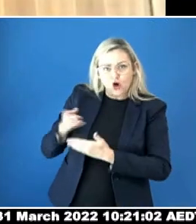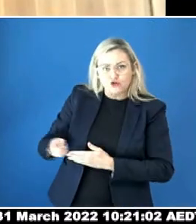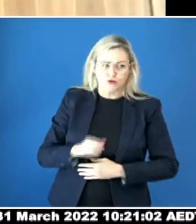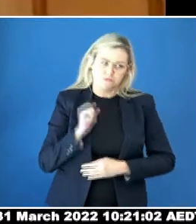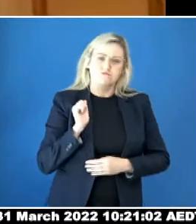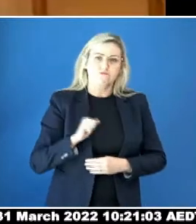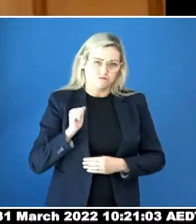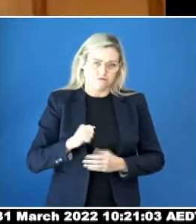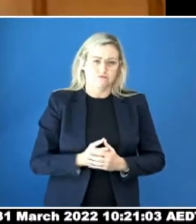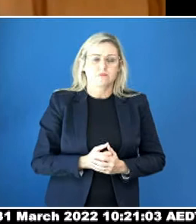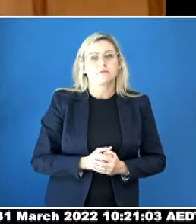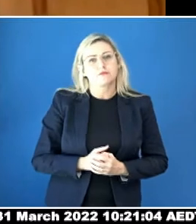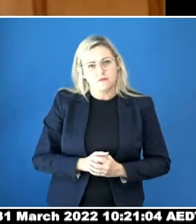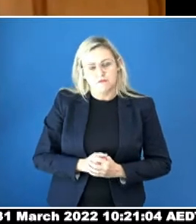Yeah.